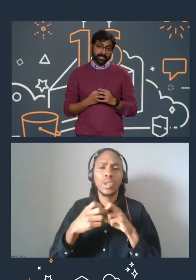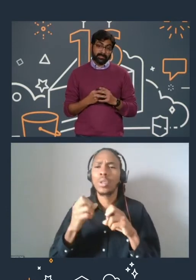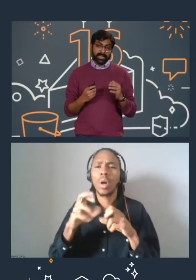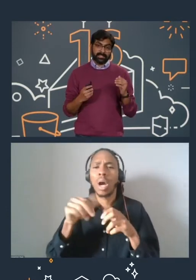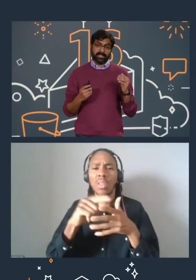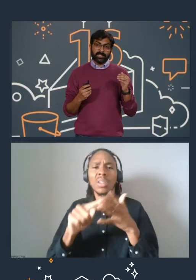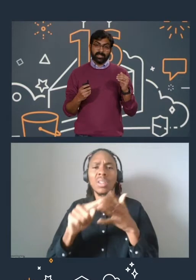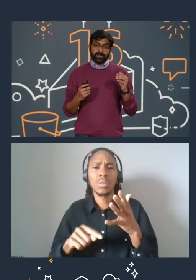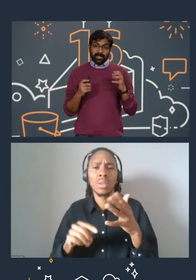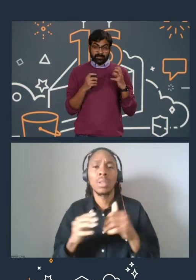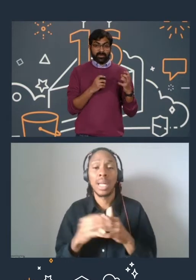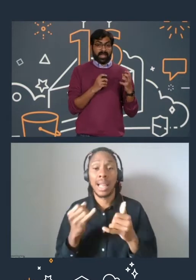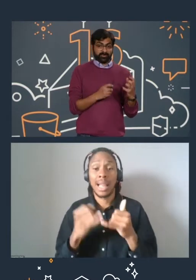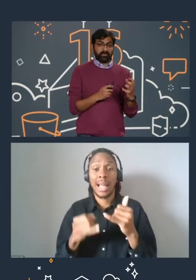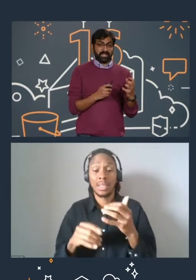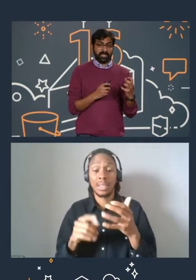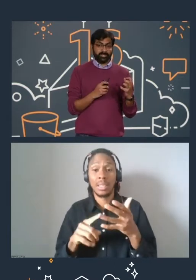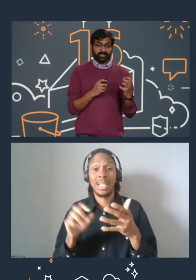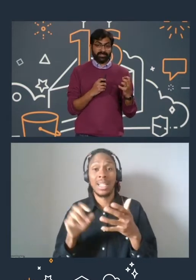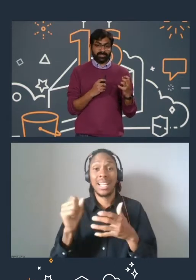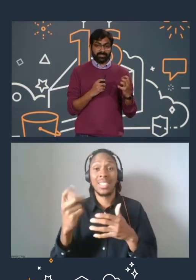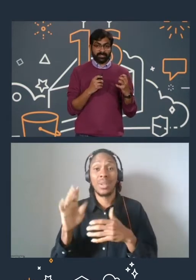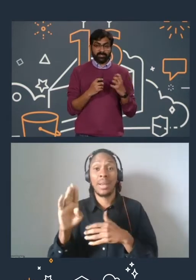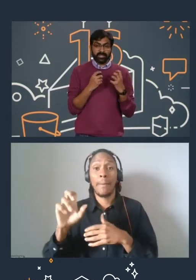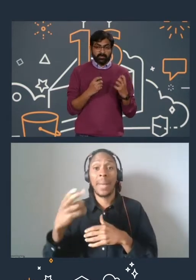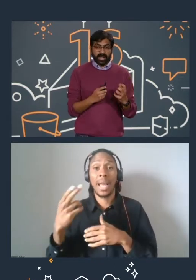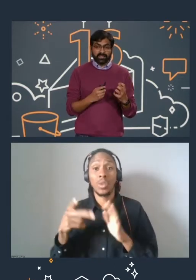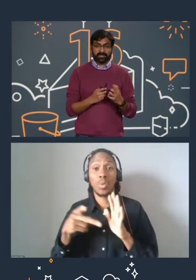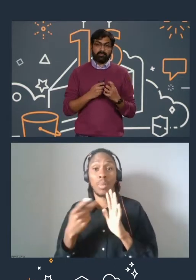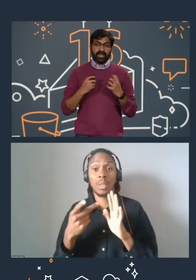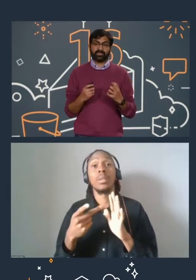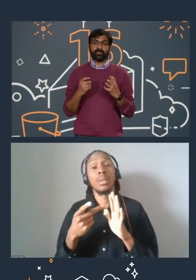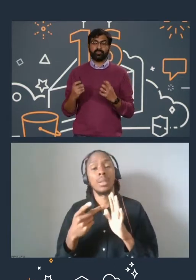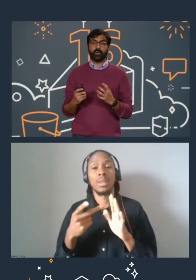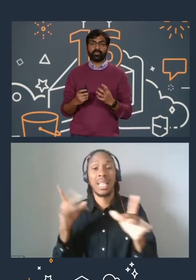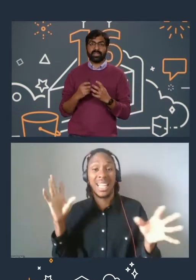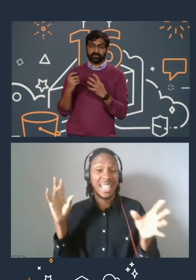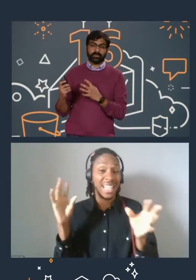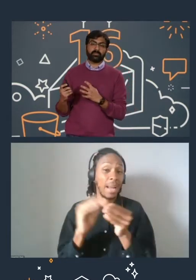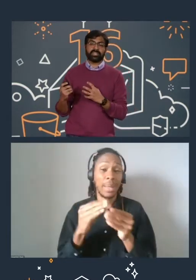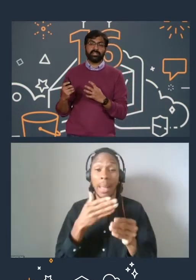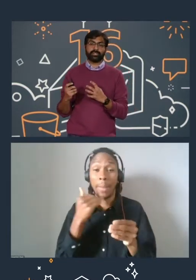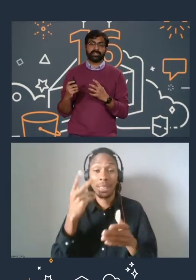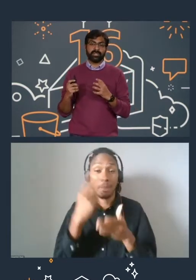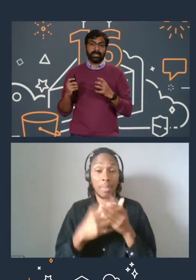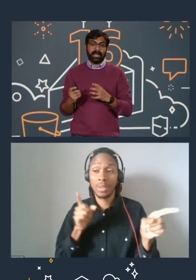And lastly, S3 batch replication essentially combines the best of both S3 replication